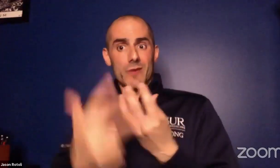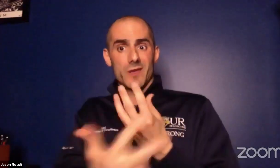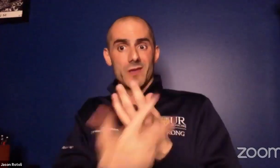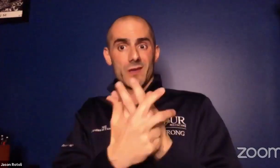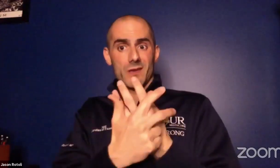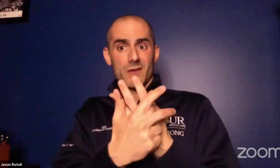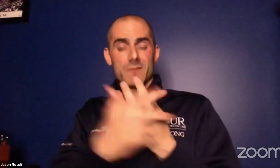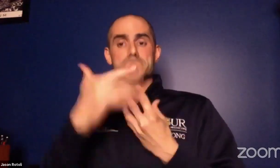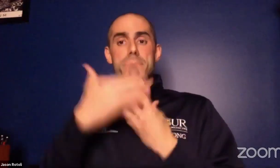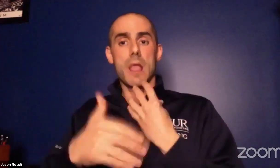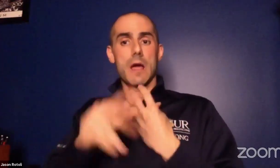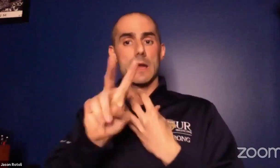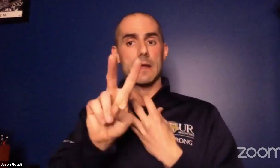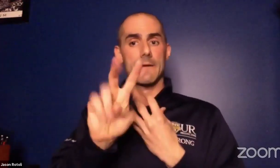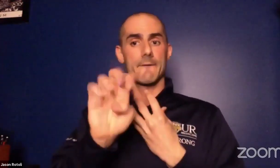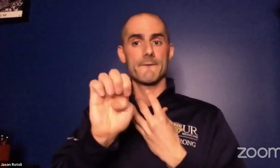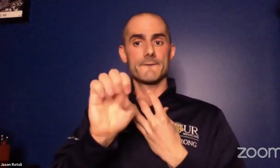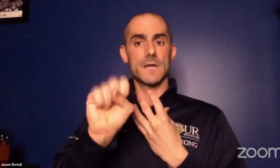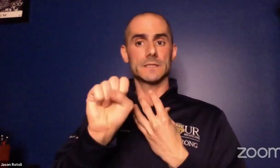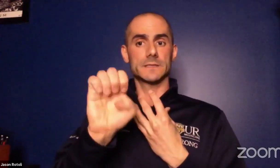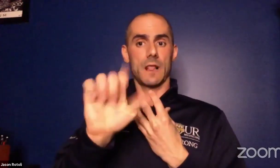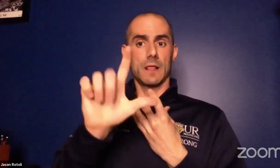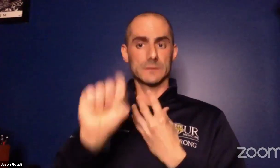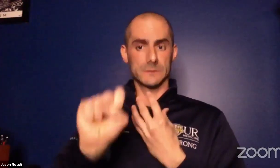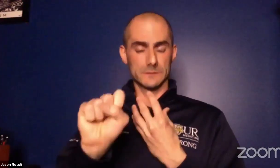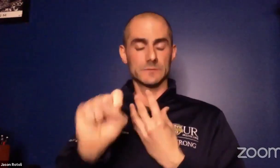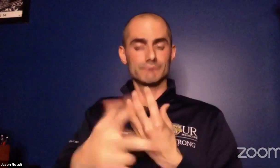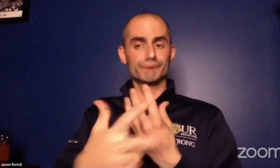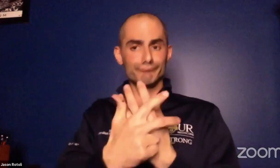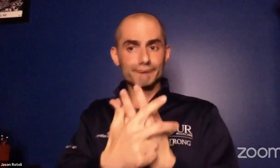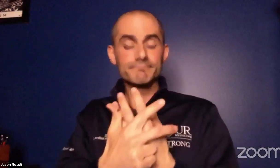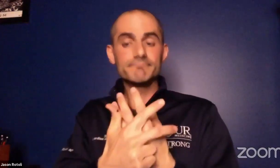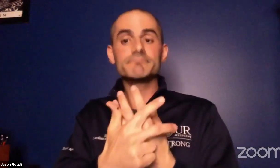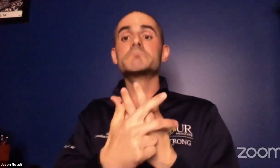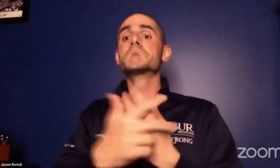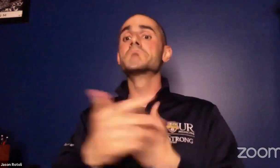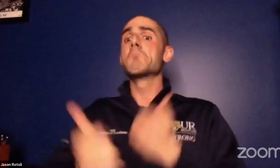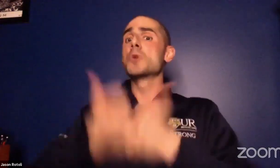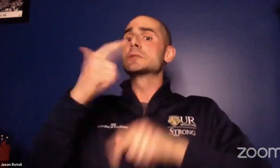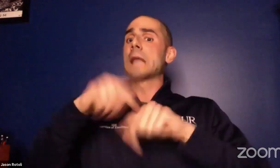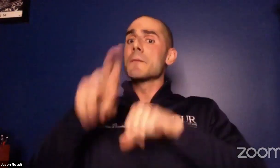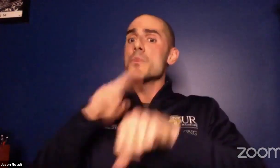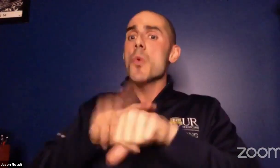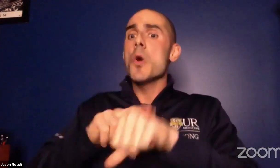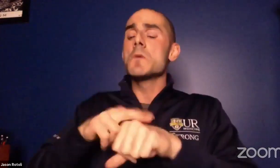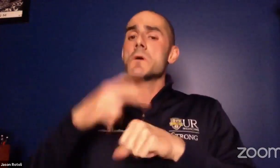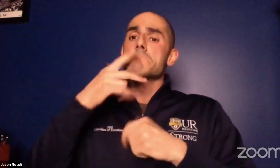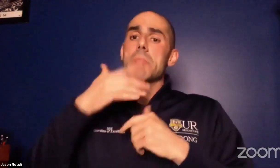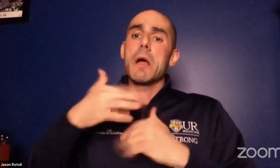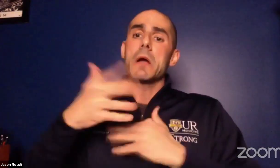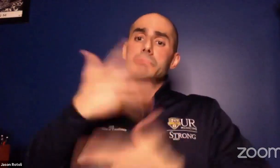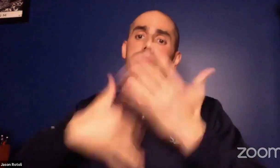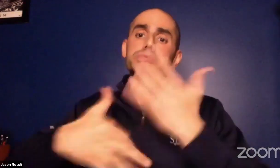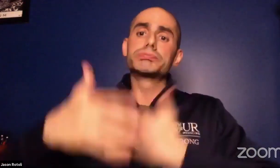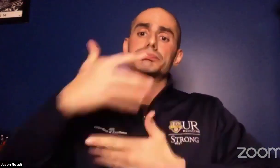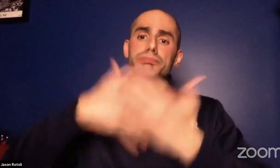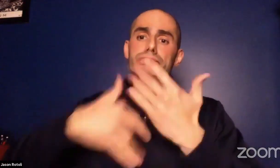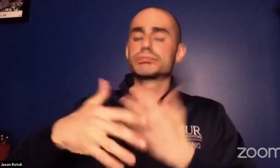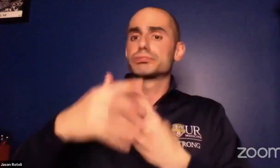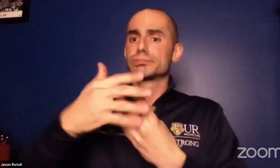what's connected to what, so that, for example, if you have a heart attack, well, what does that mean? Well, that means